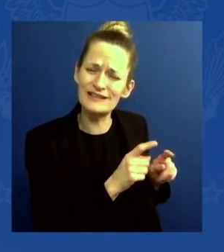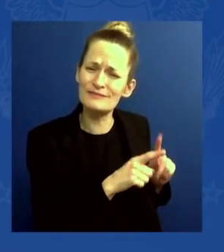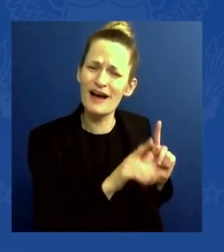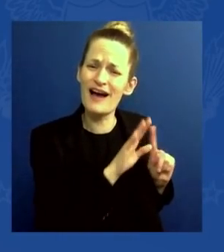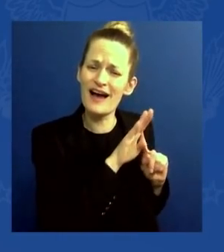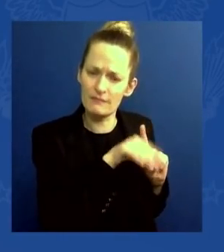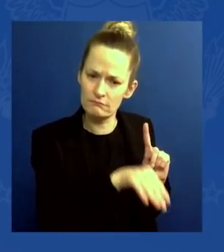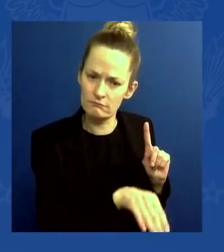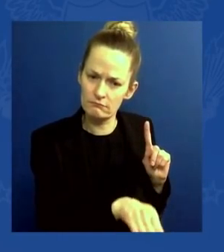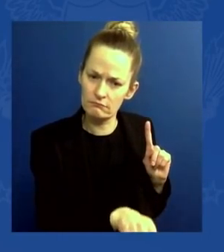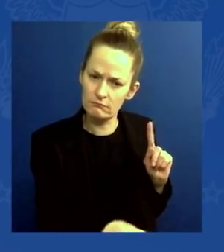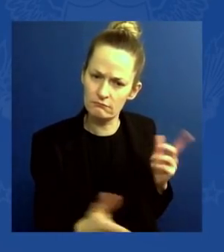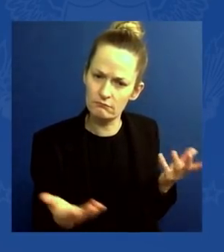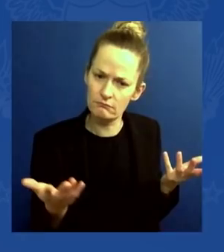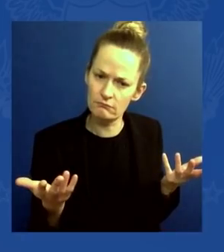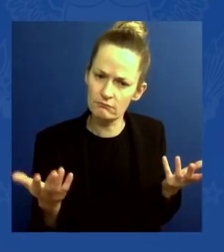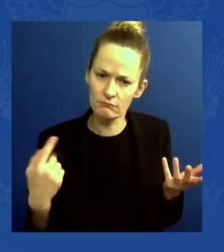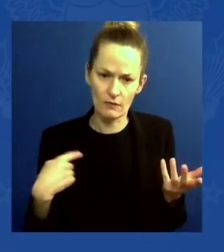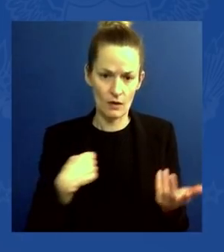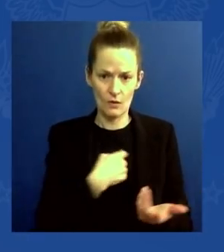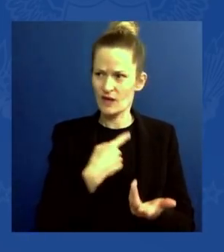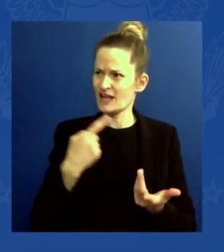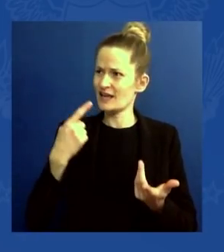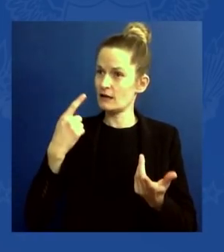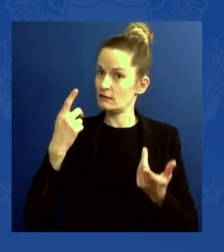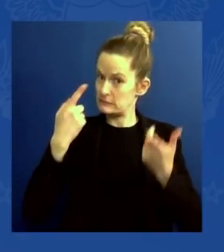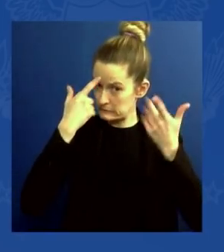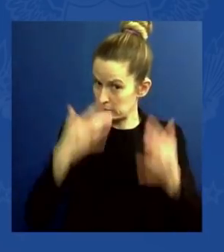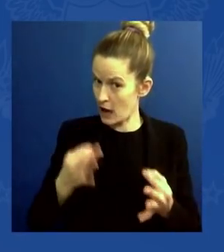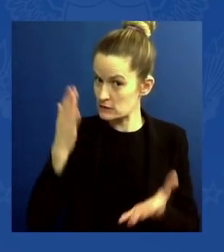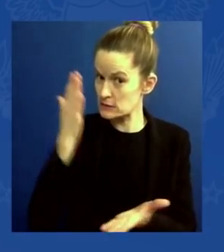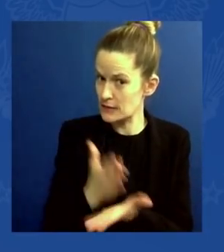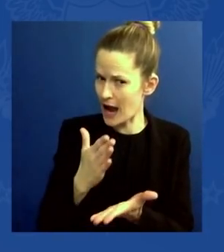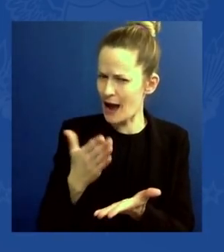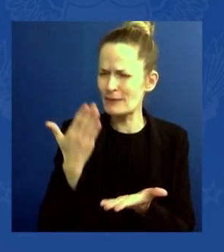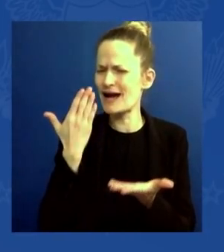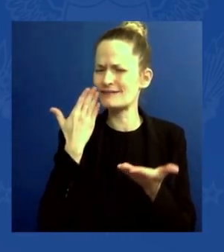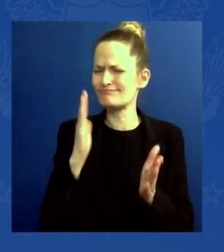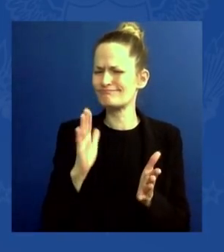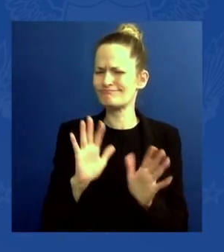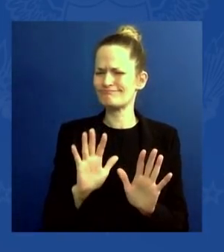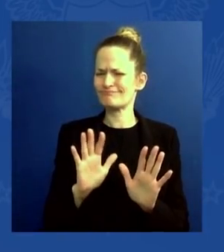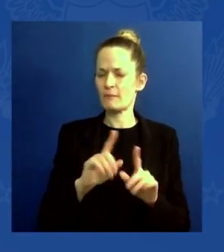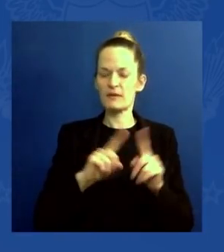And China and the rest of the world are moving to catch up and, in some cases, in certain areas, move ahead.